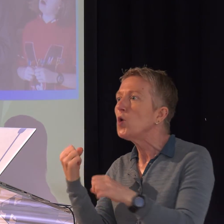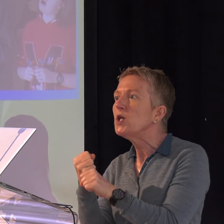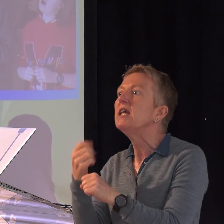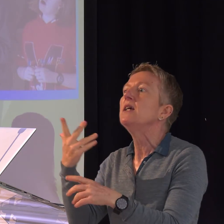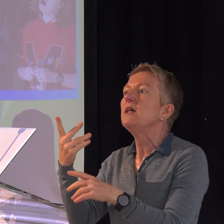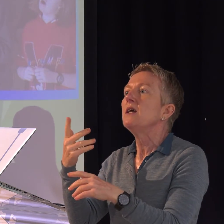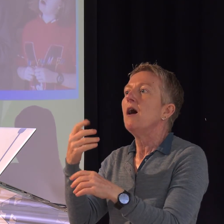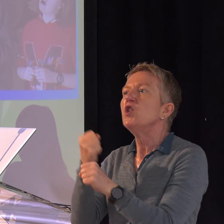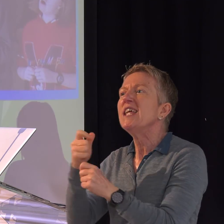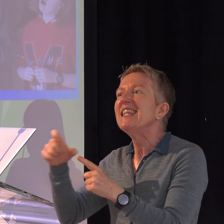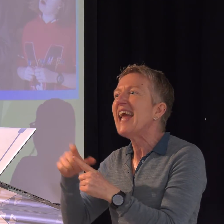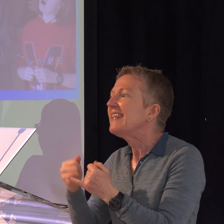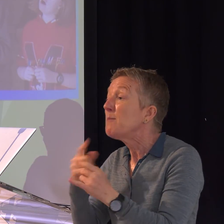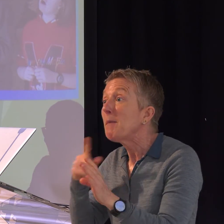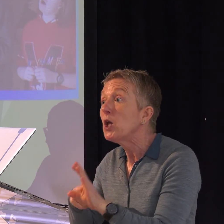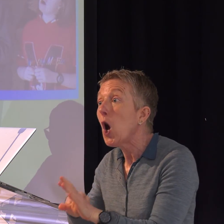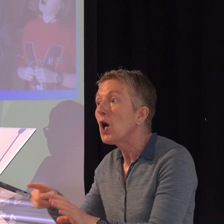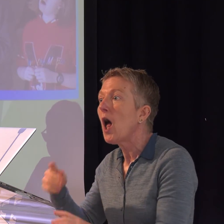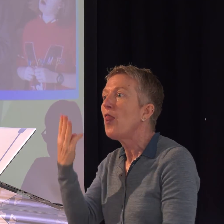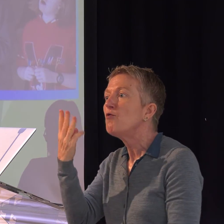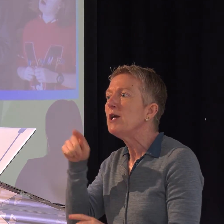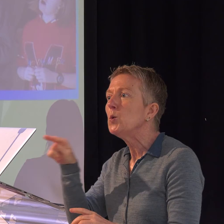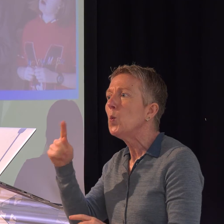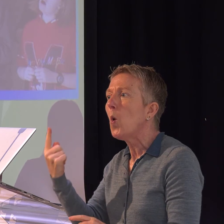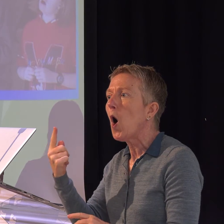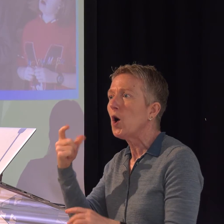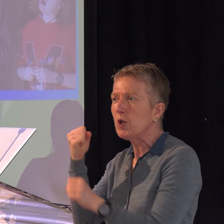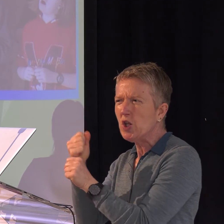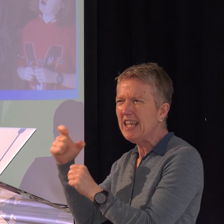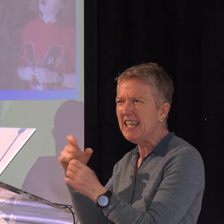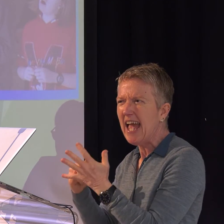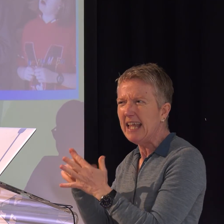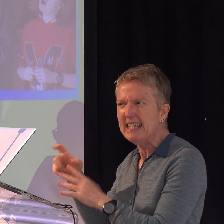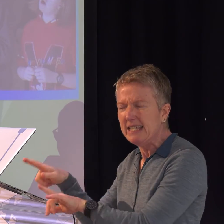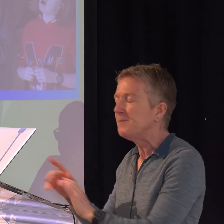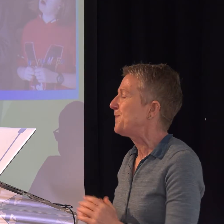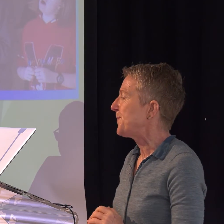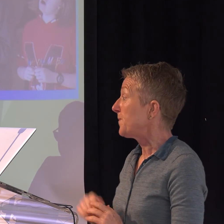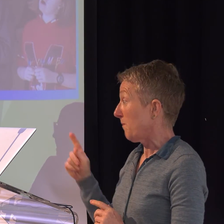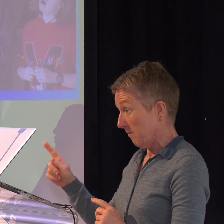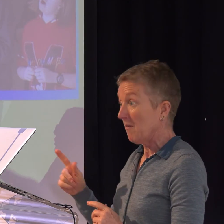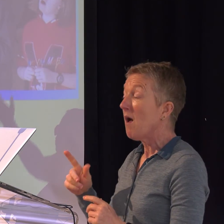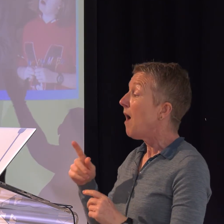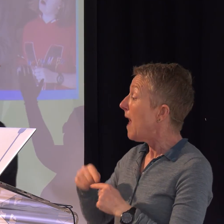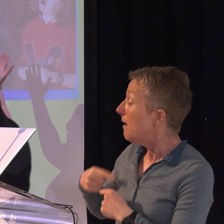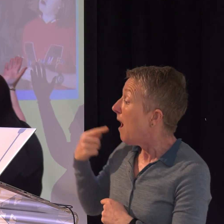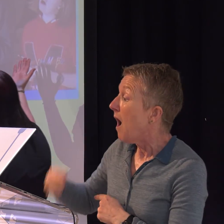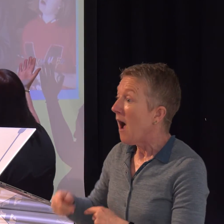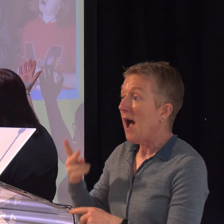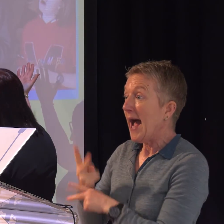or if you're a bit younger, then a three to one GCSE. Following this, we achieved Bronze Art Award again for another 19 students